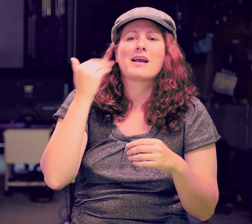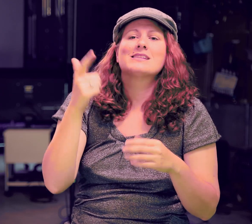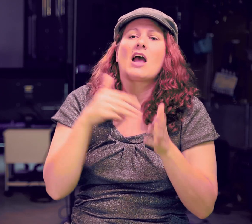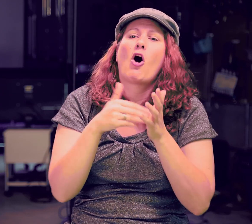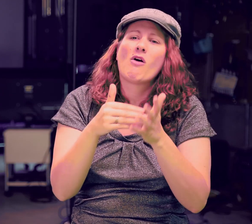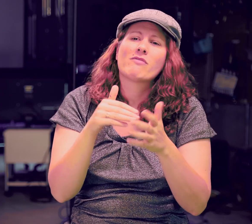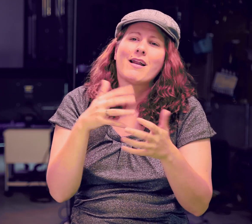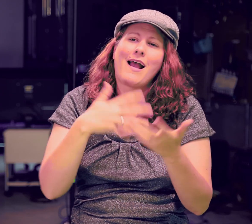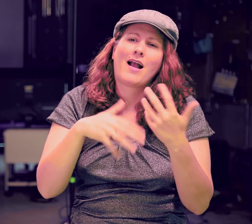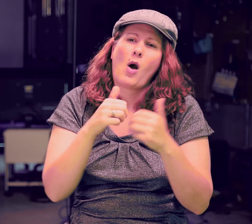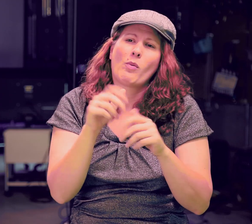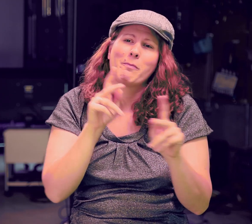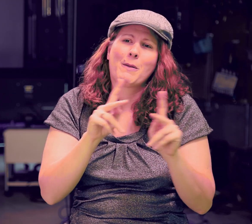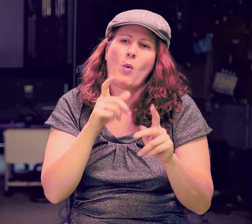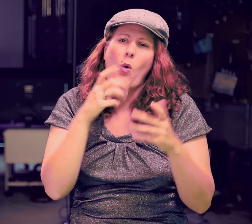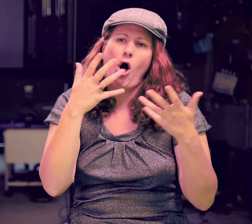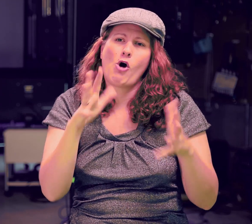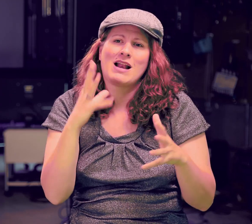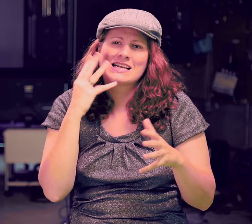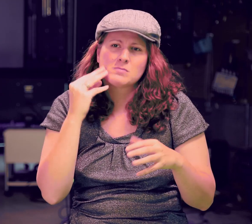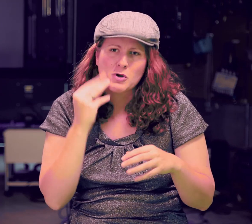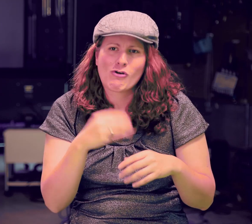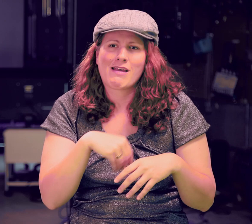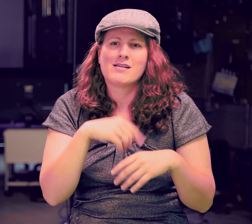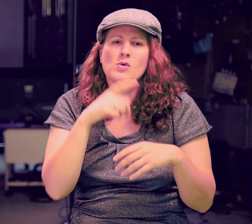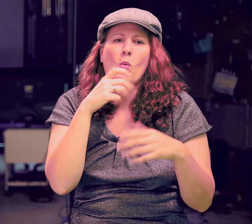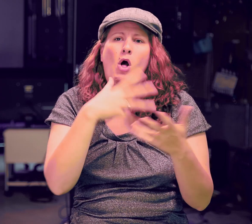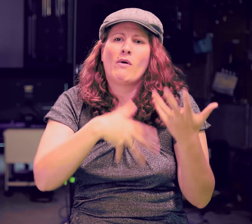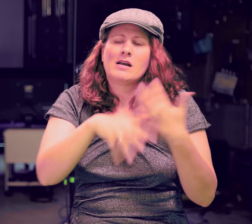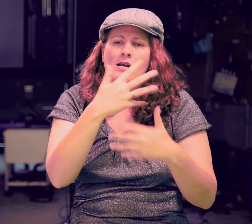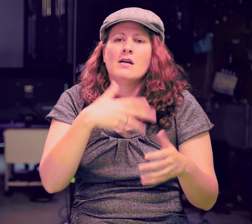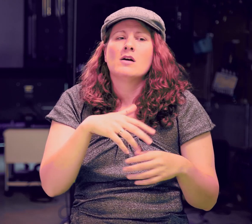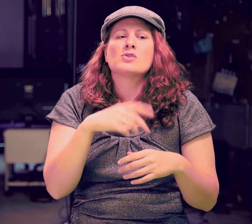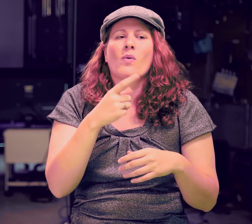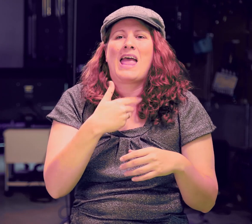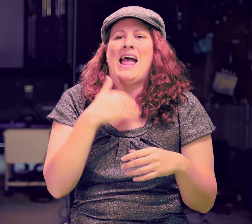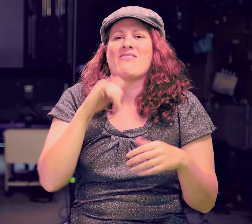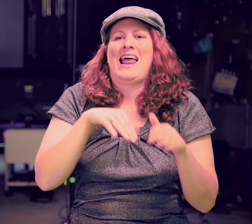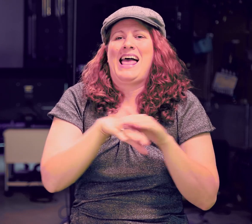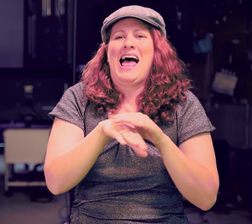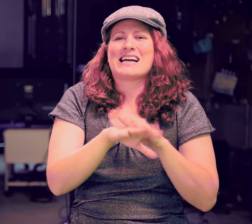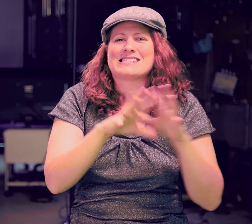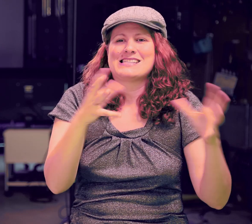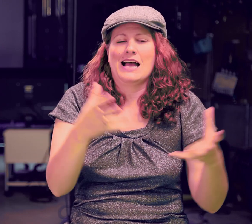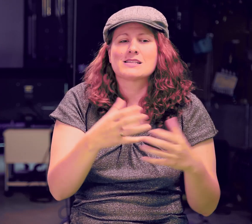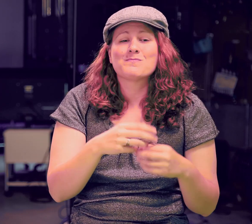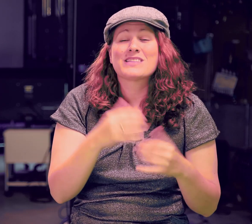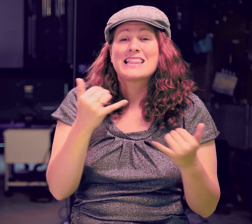Thats because they hang out with experienced industry workers. By doing so they have that access to information.